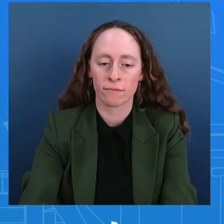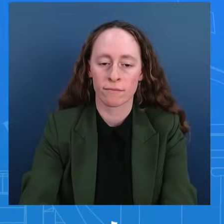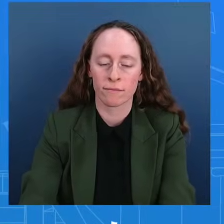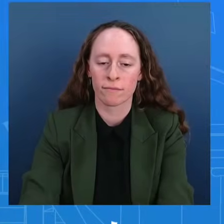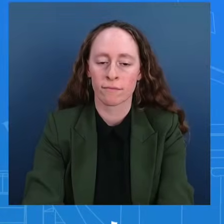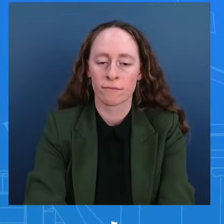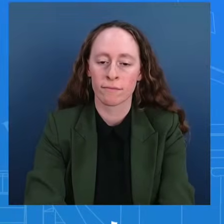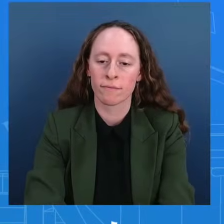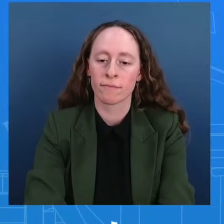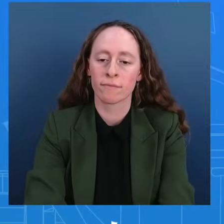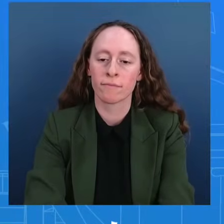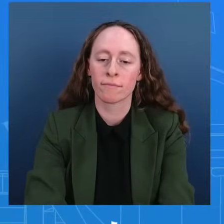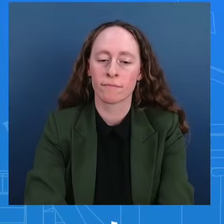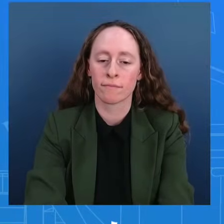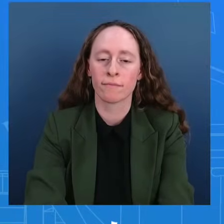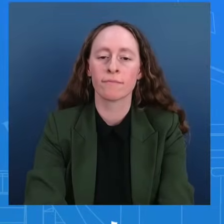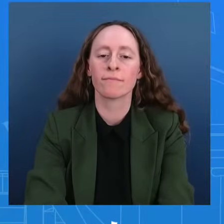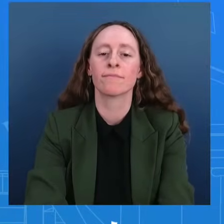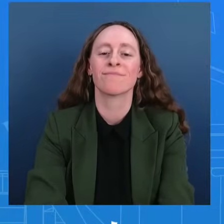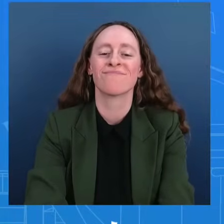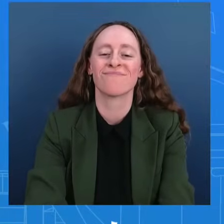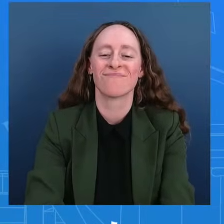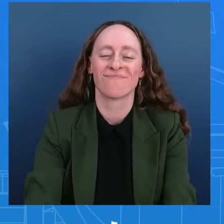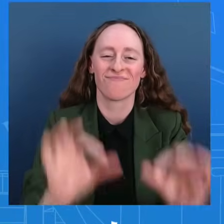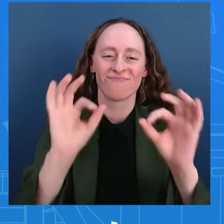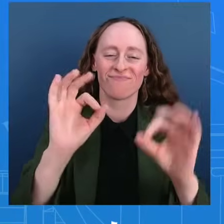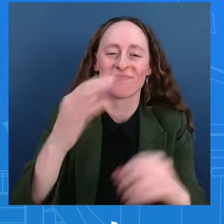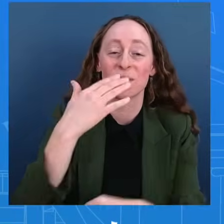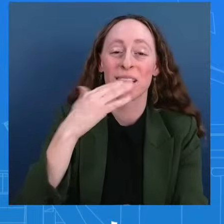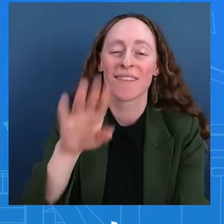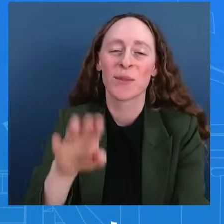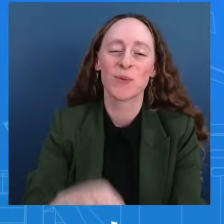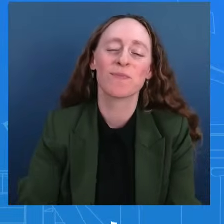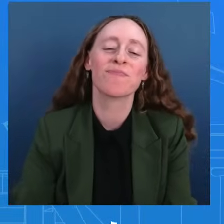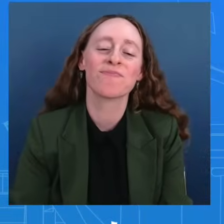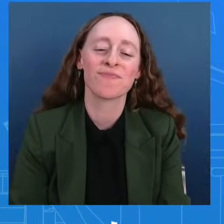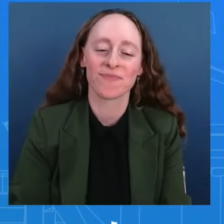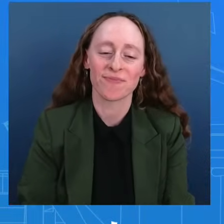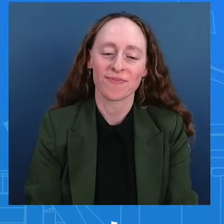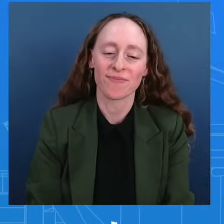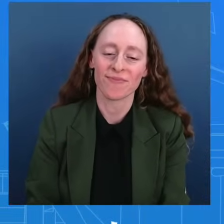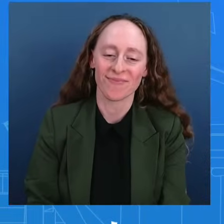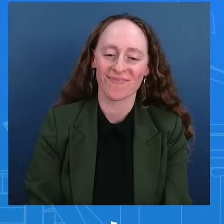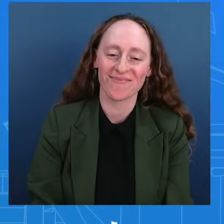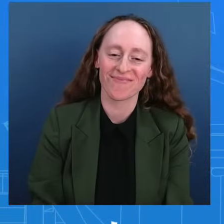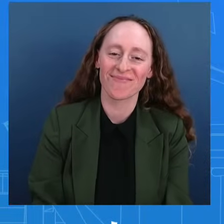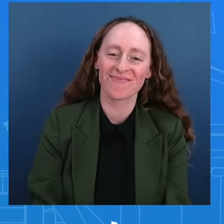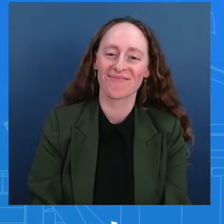Ms. Jean-Pierre: Hey. Good afternoon, everybody. The Press: Good afternoon. Ms. Jean-Pierre: Oh, it’s chilly in here. The Press: Mm-hmm.